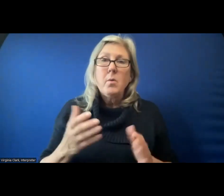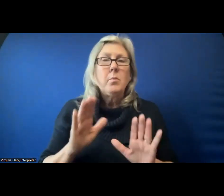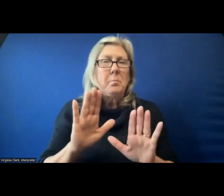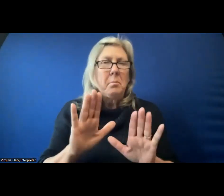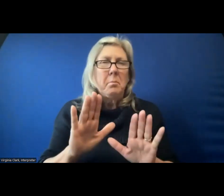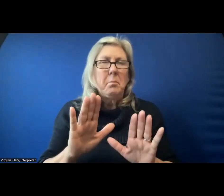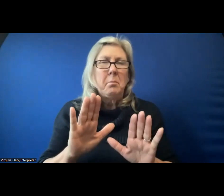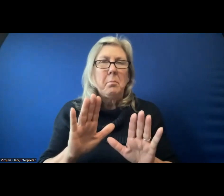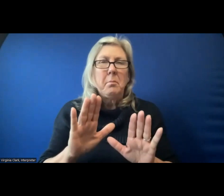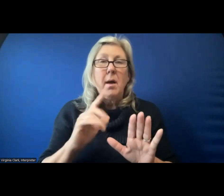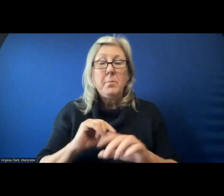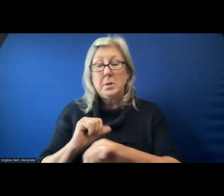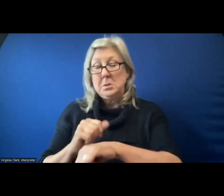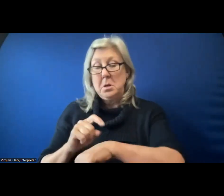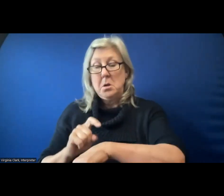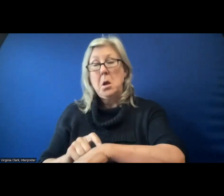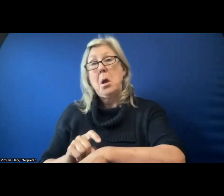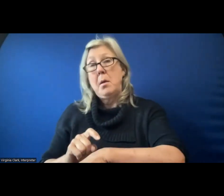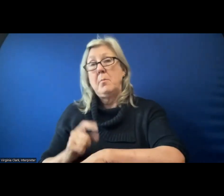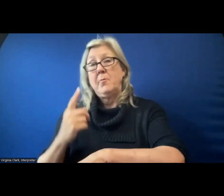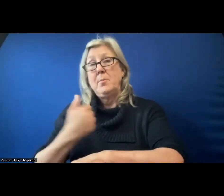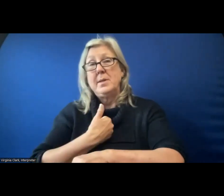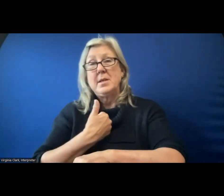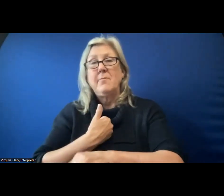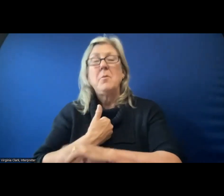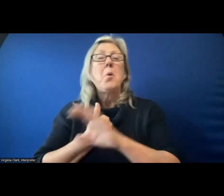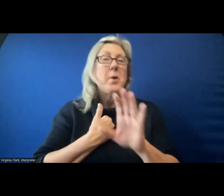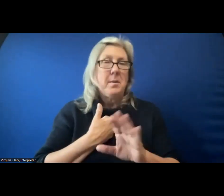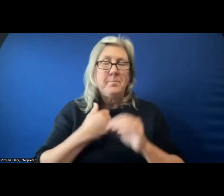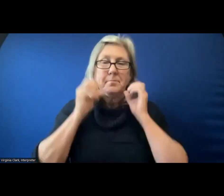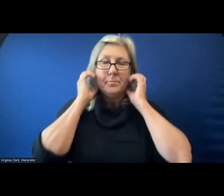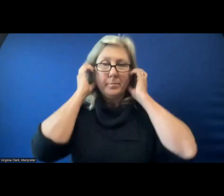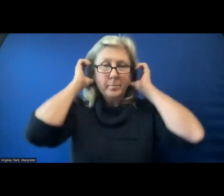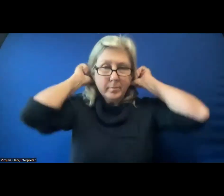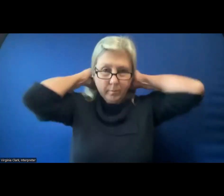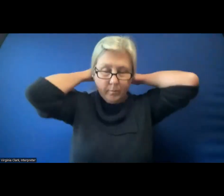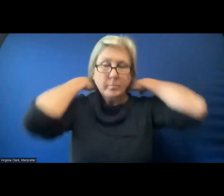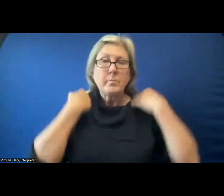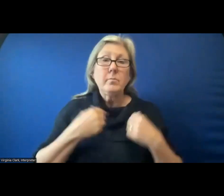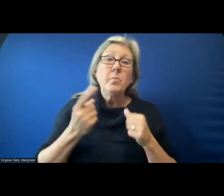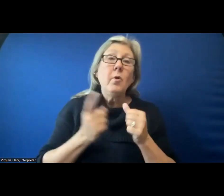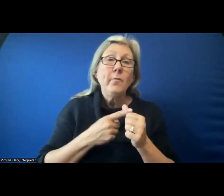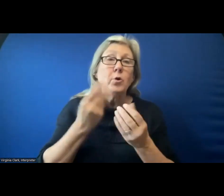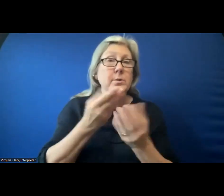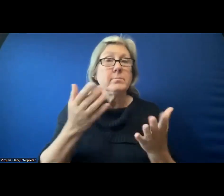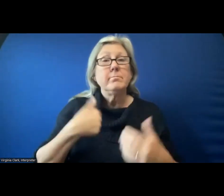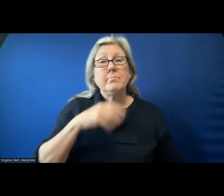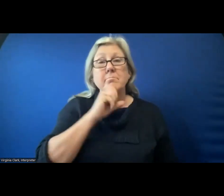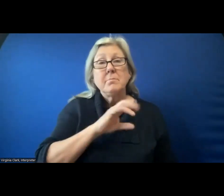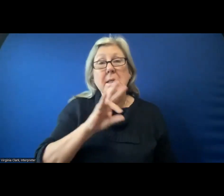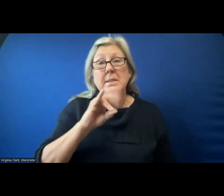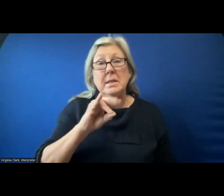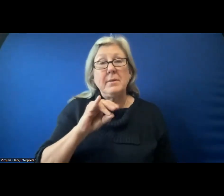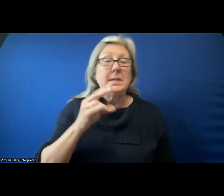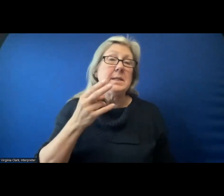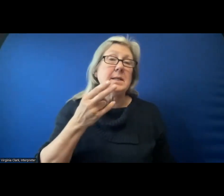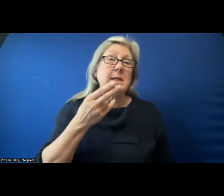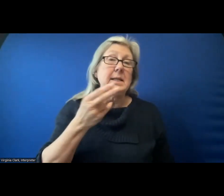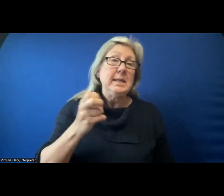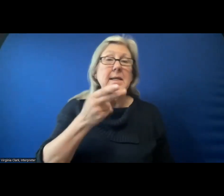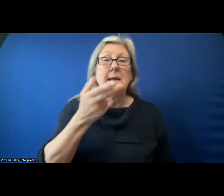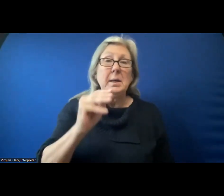myself a timer here. First I'll say I'm a 70 year old he/him with glasses and what I